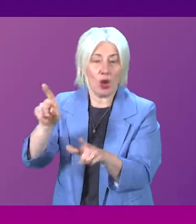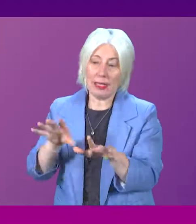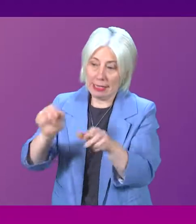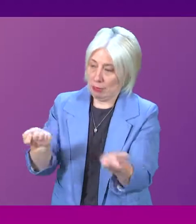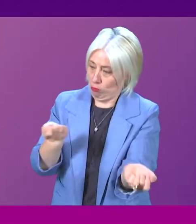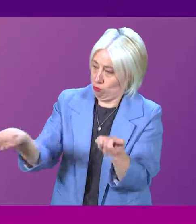of the inquiry.